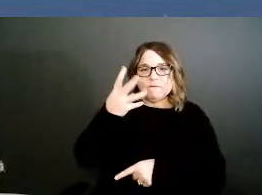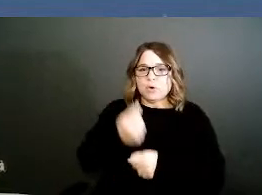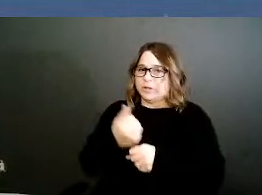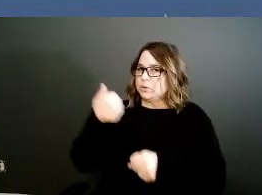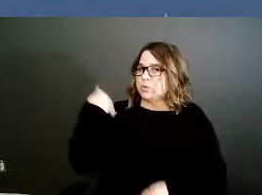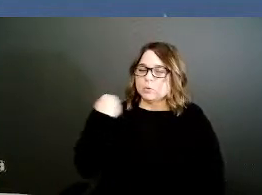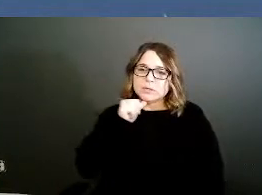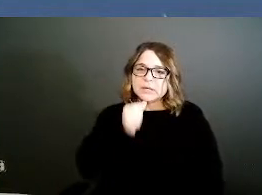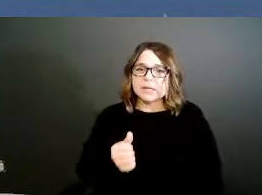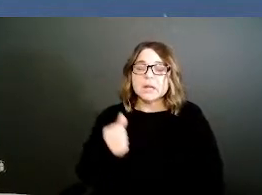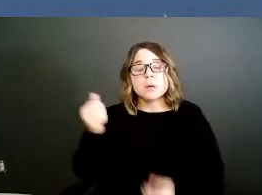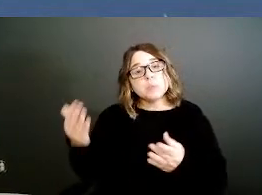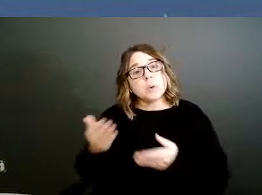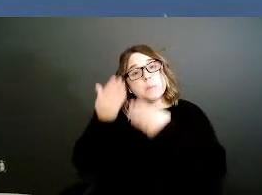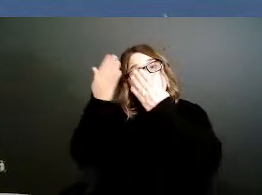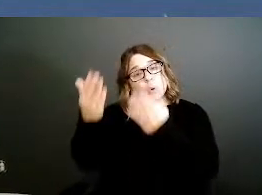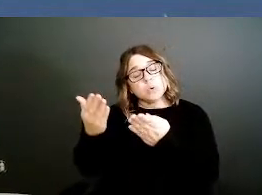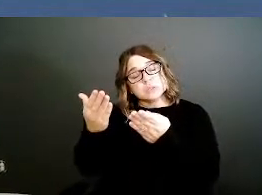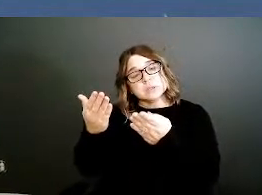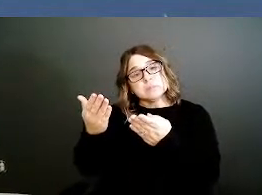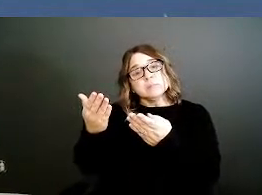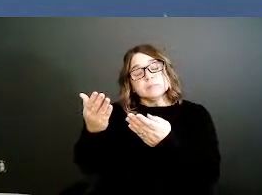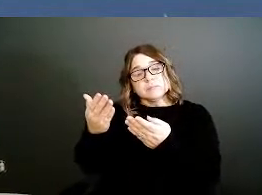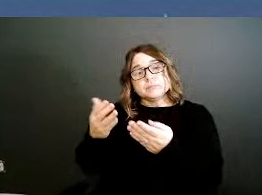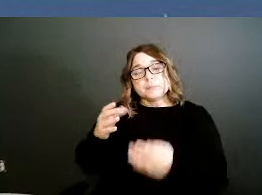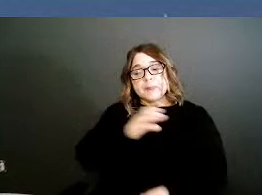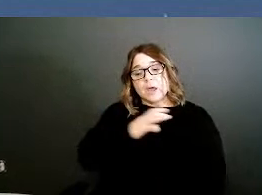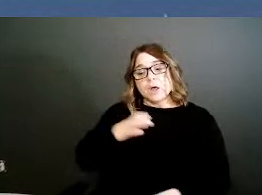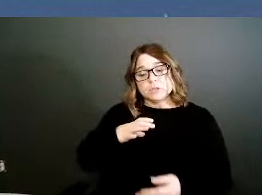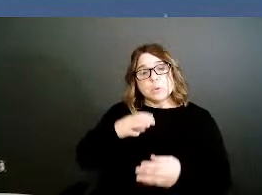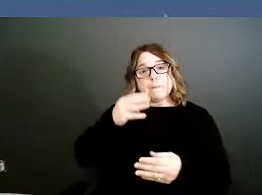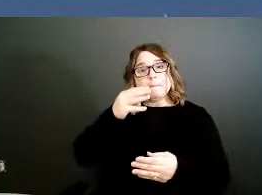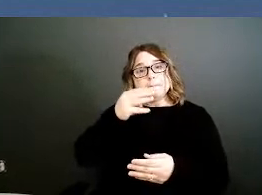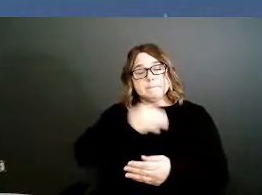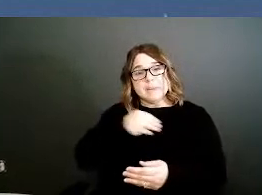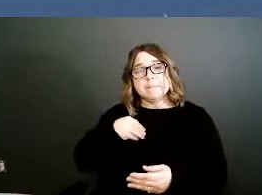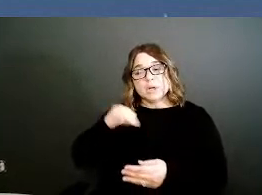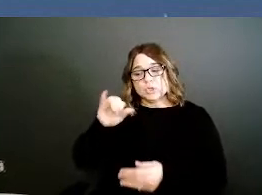IN PROPOSING YOUR RAISES, COUNCIL MEMBER JOHNSON IT WAS A COST-OF-LIVING ADJUSTMENT.